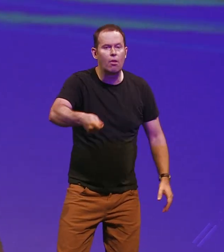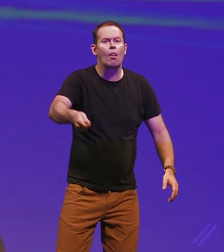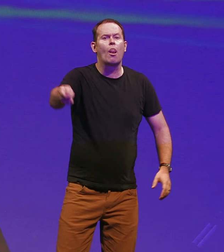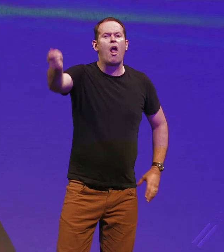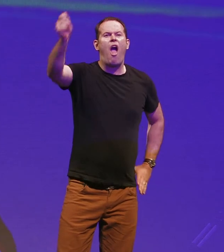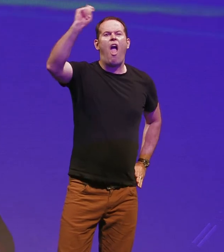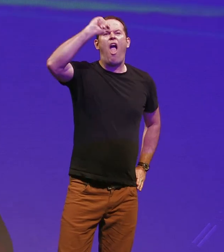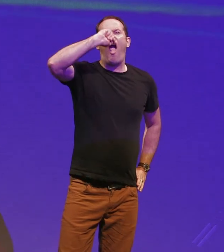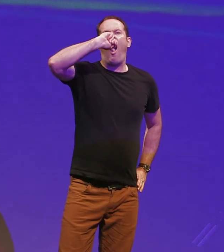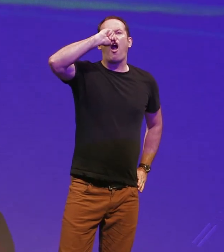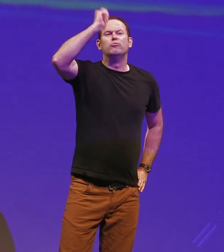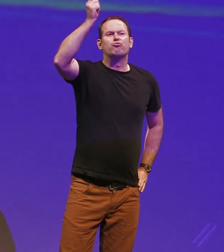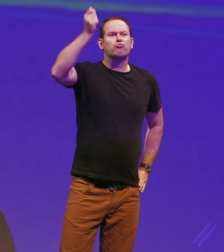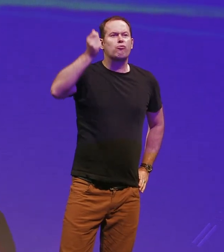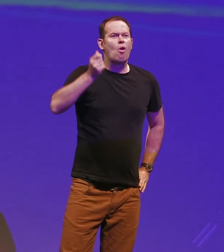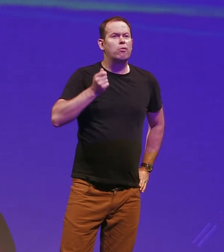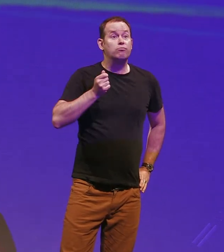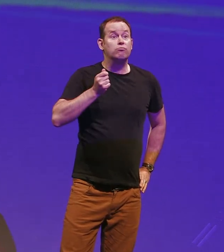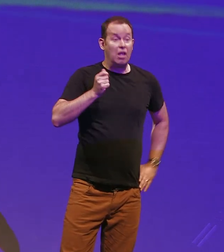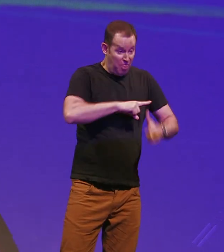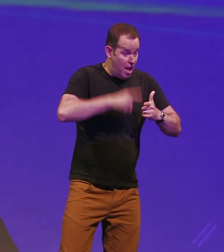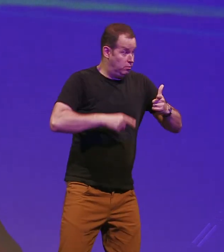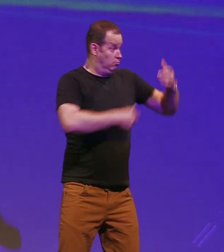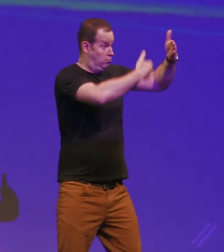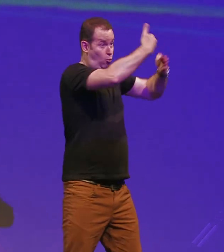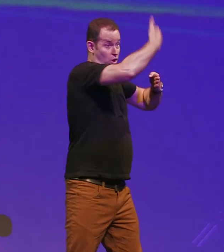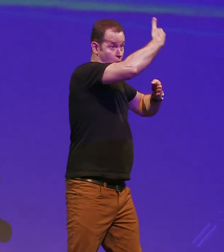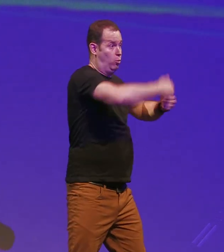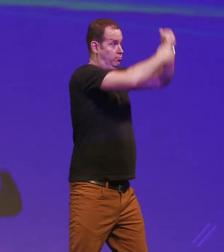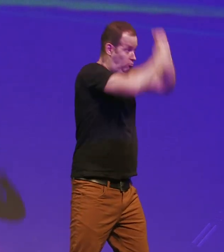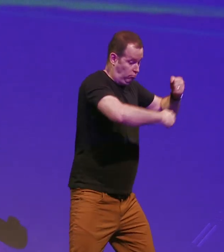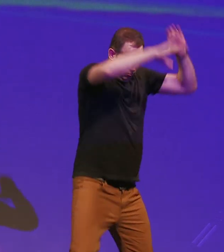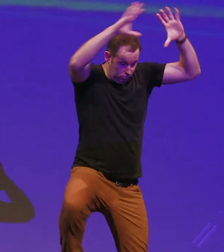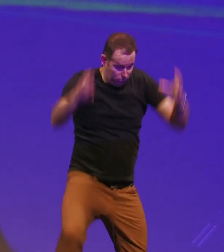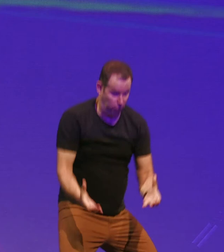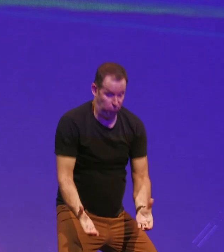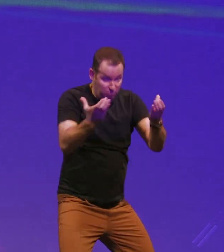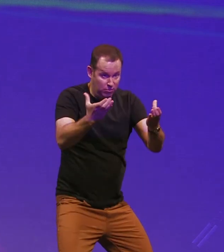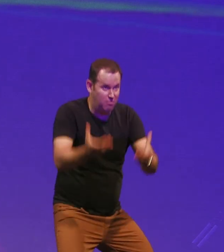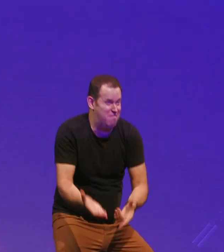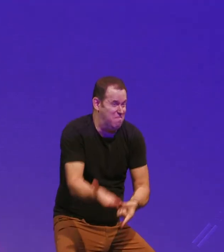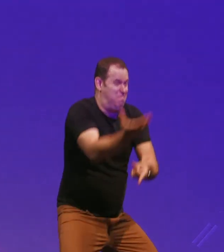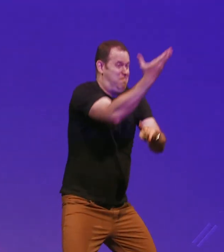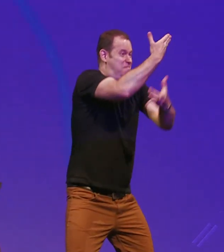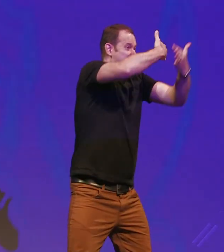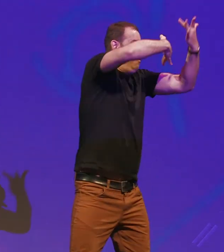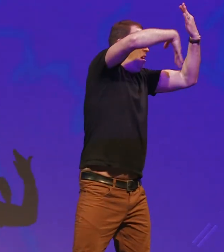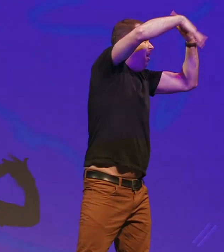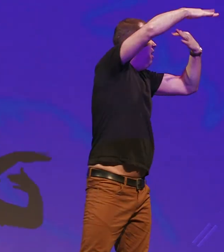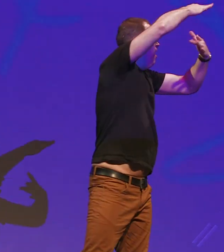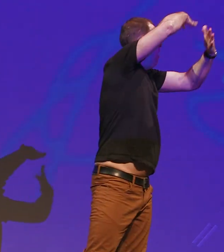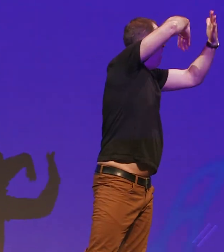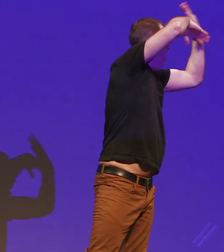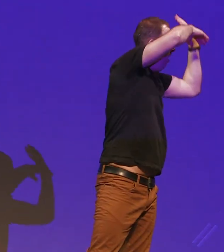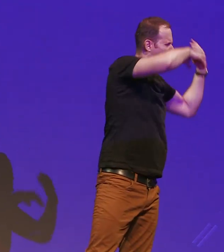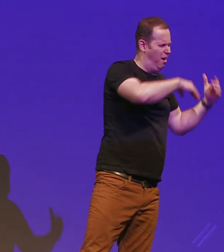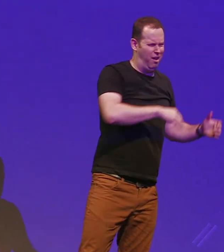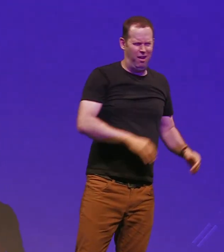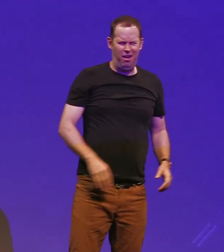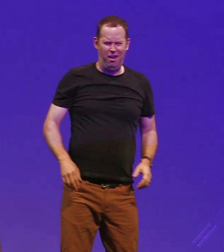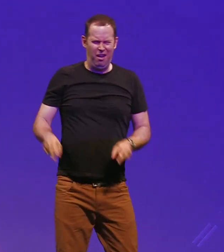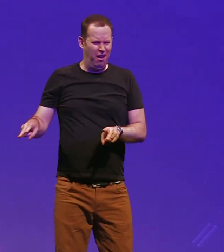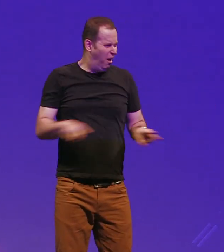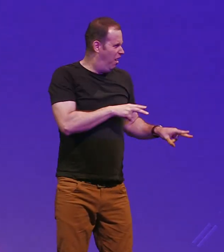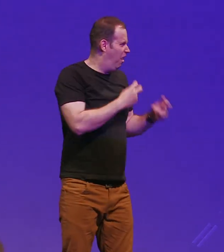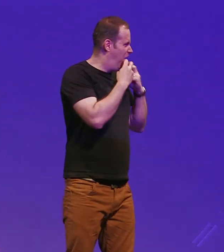takes a bite and then opens the window and throws squinted eyes looking towards